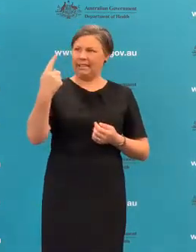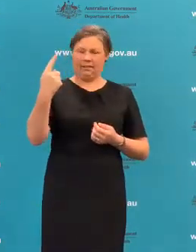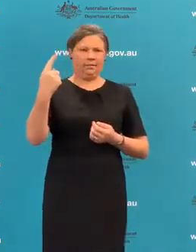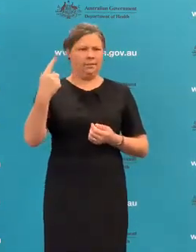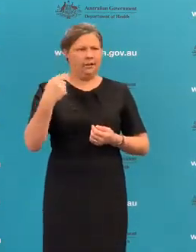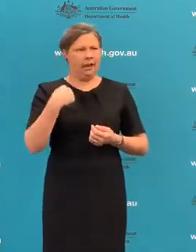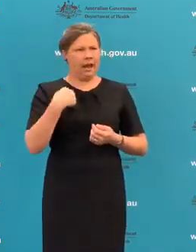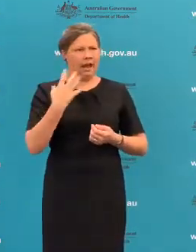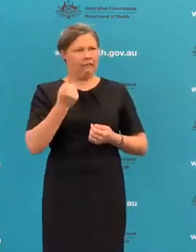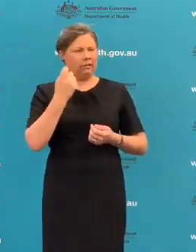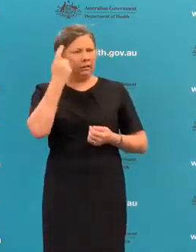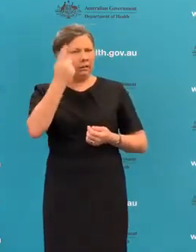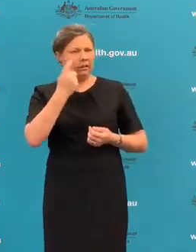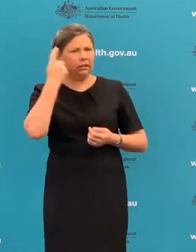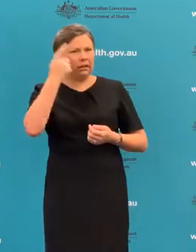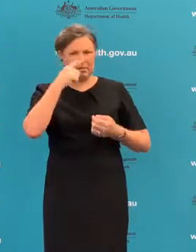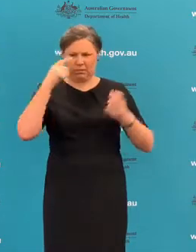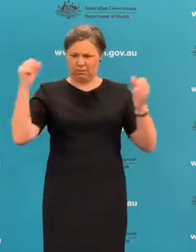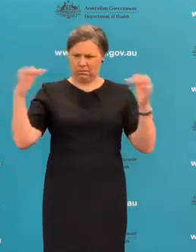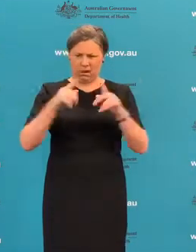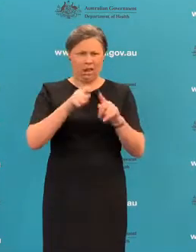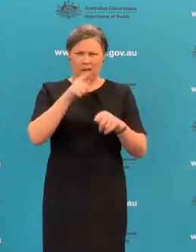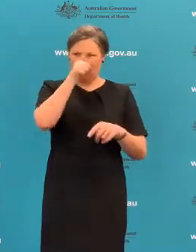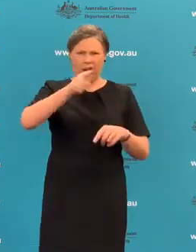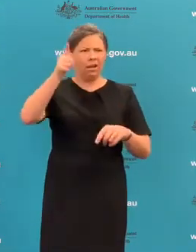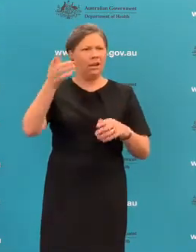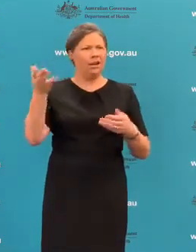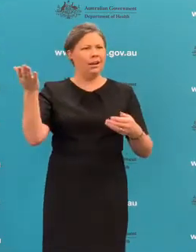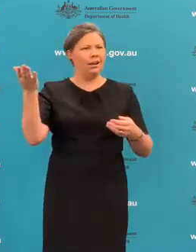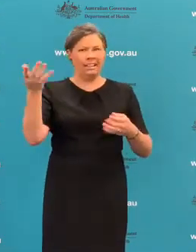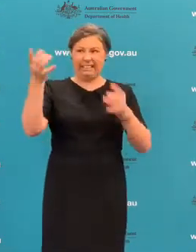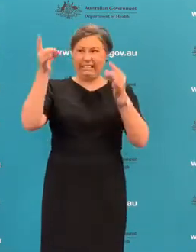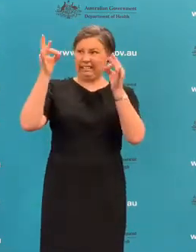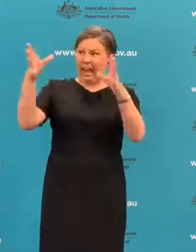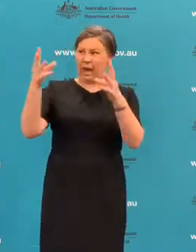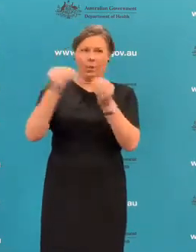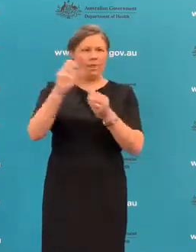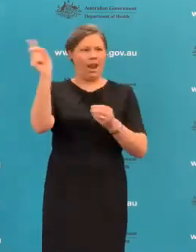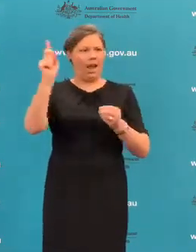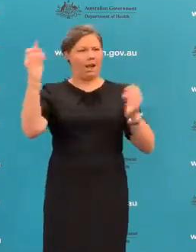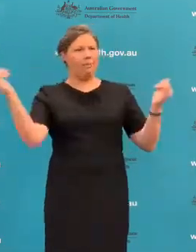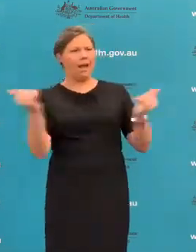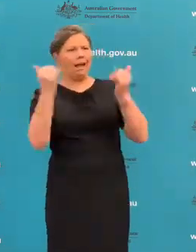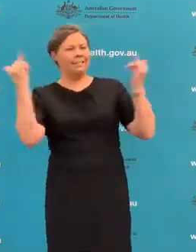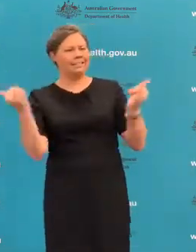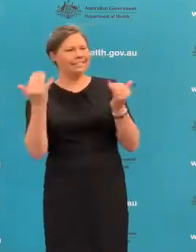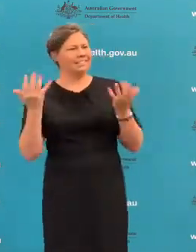numbers of people coming together, very large numbers of people crowded in a single space and people not